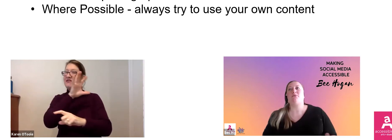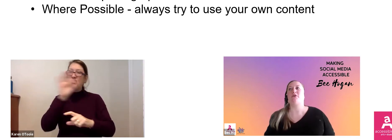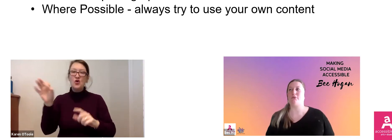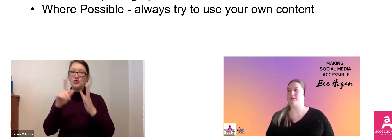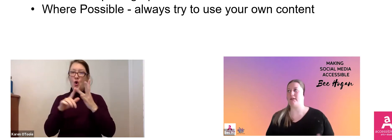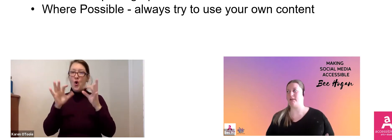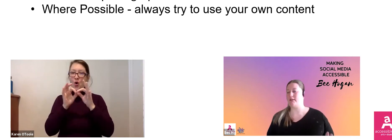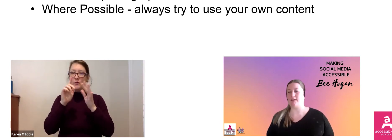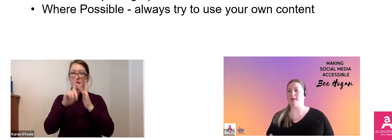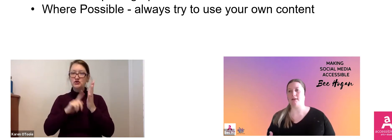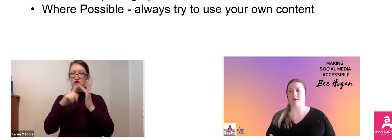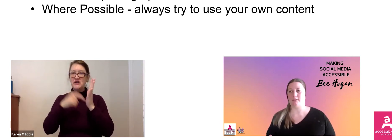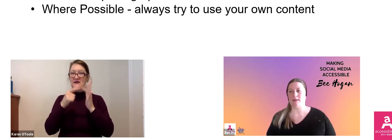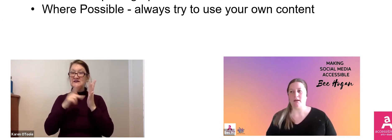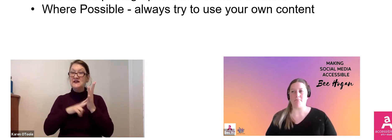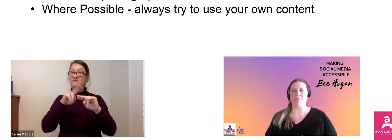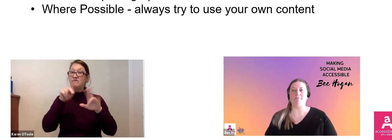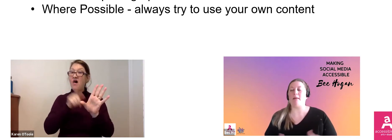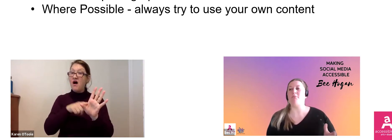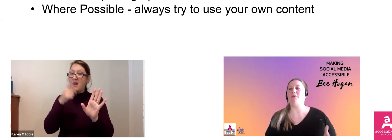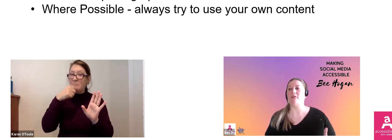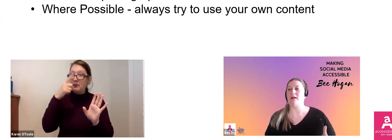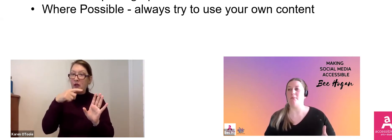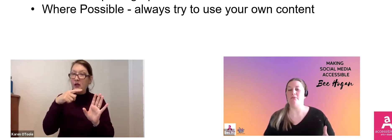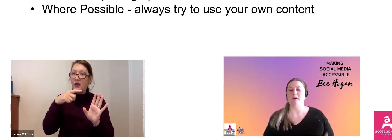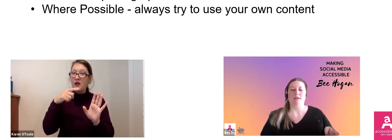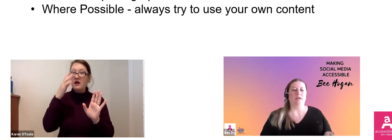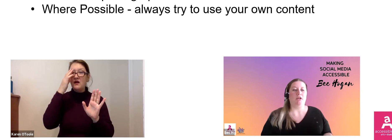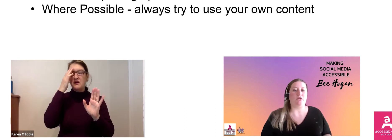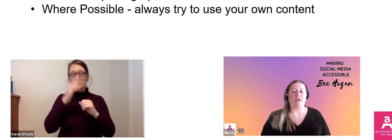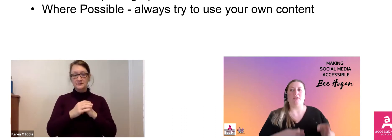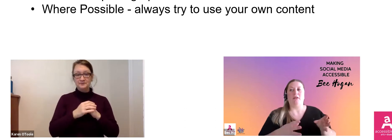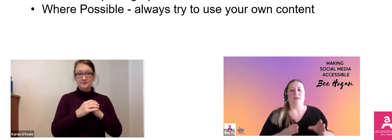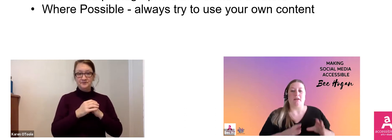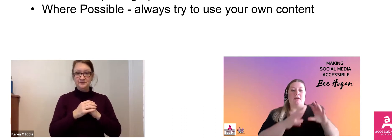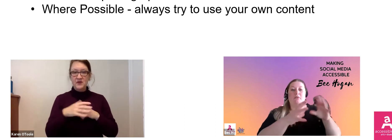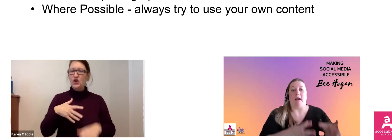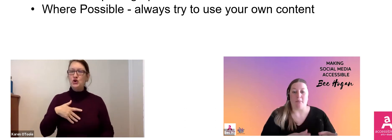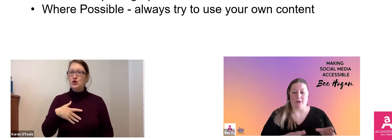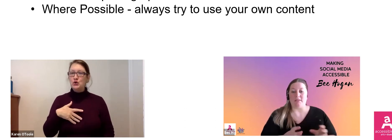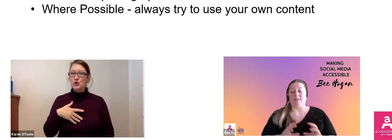have to include a happy meal club, you have to have brown person, an